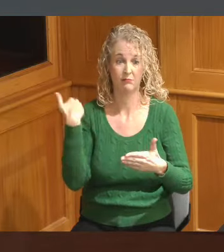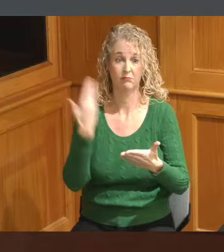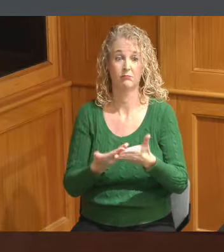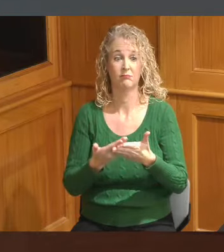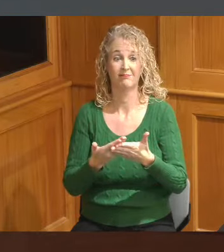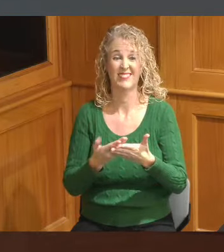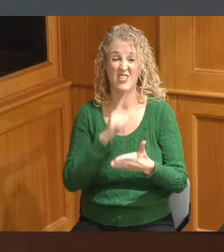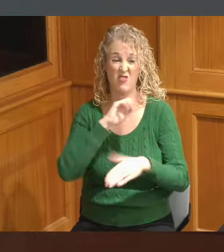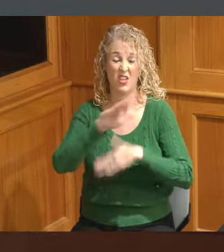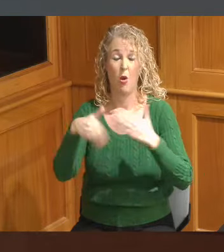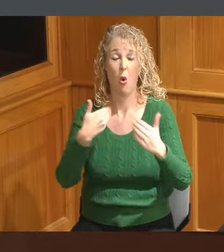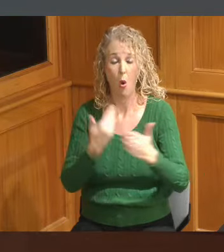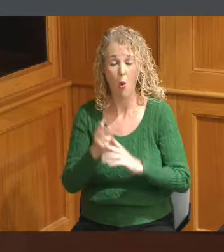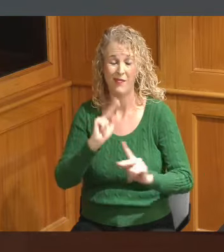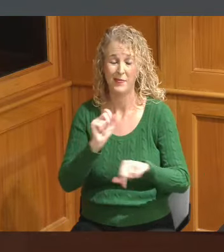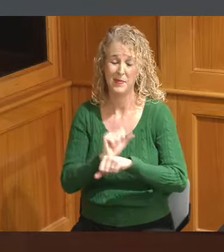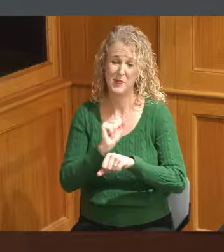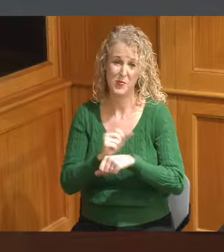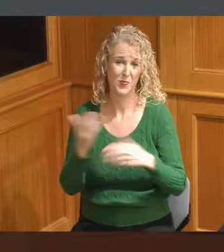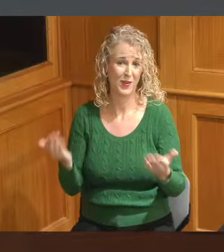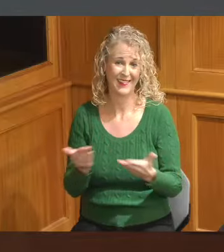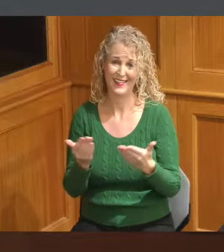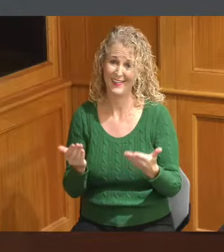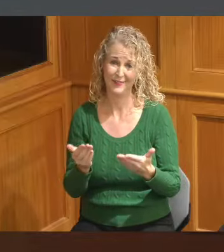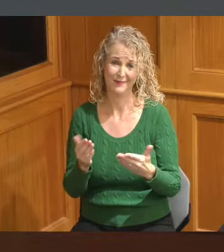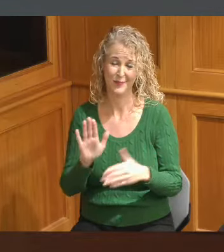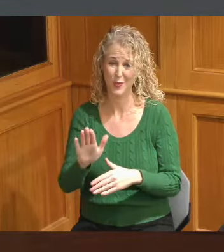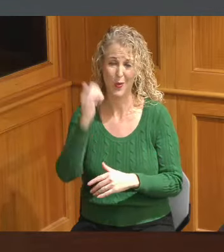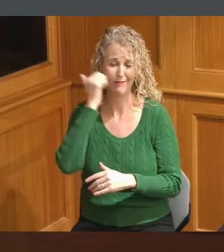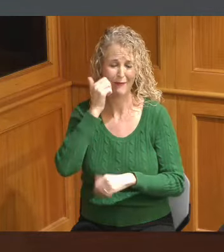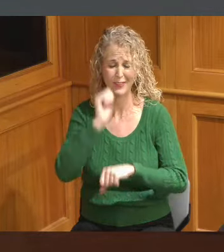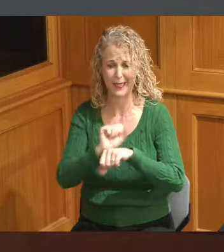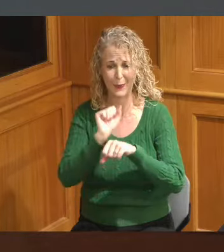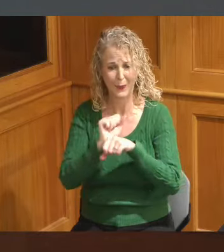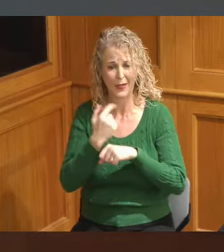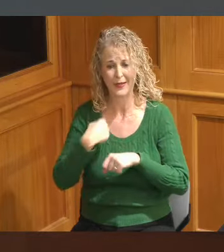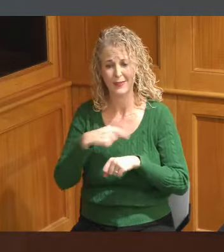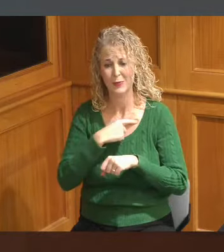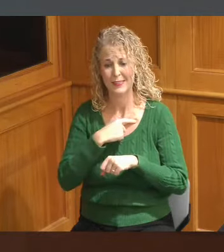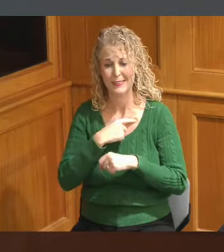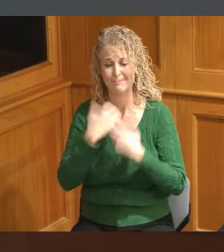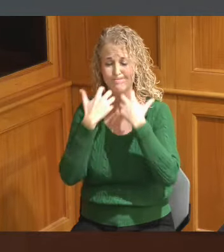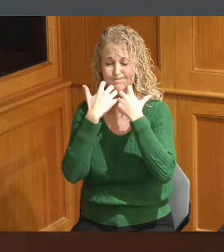all the employees of the county who do the day-to-day work of of our organization to deliver